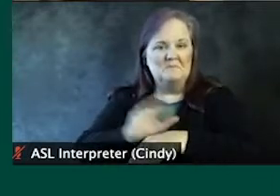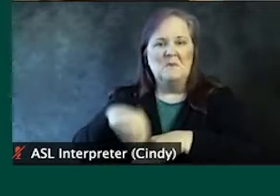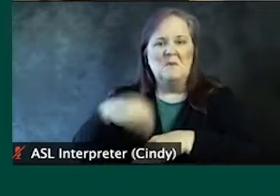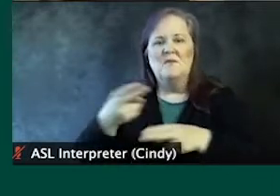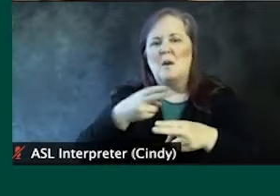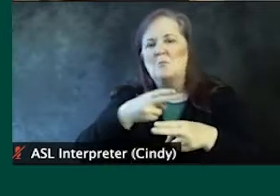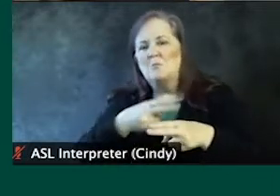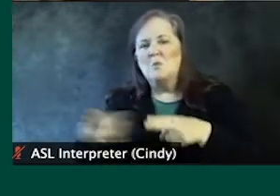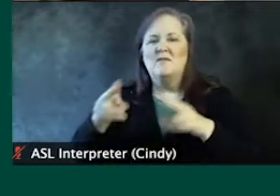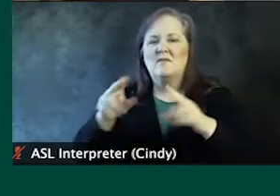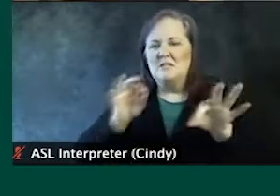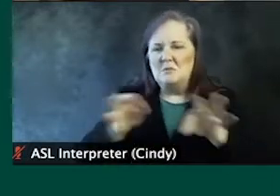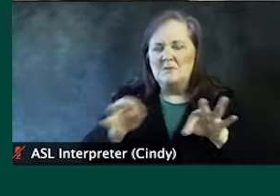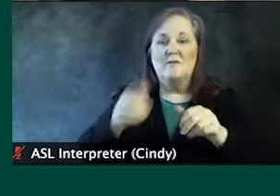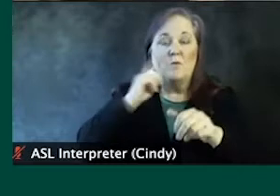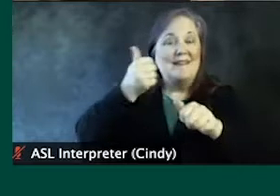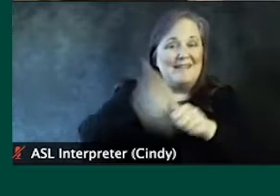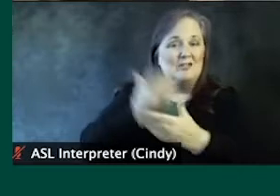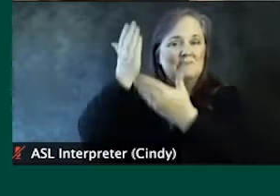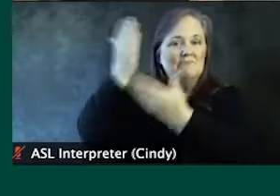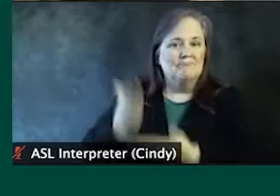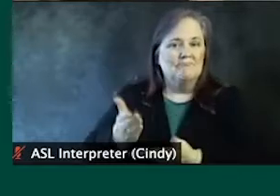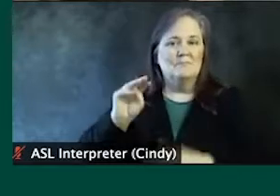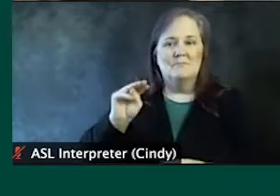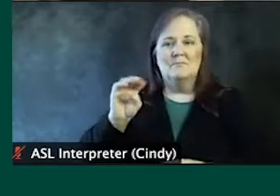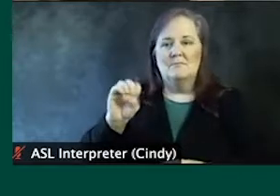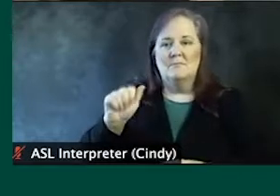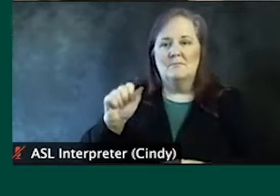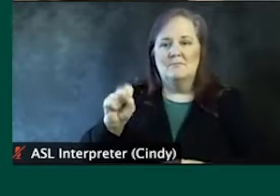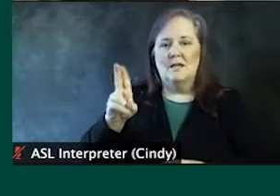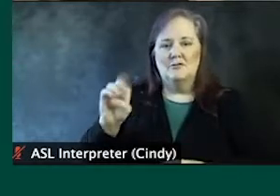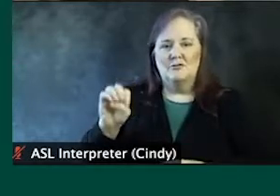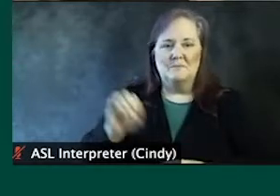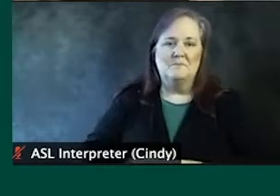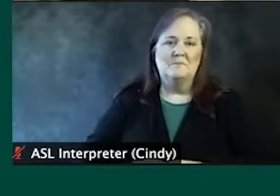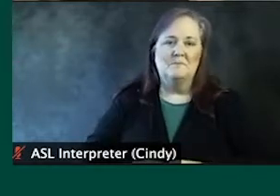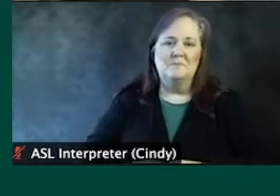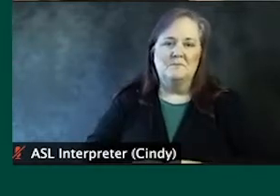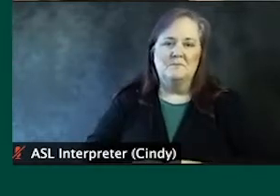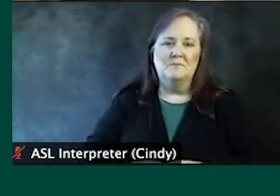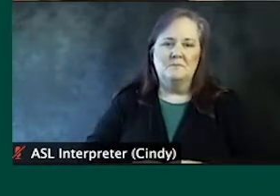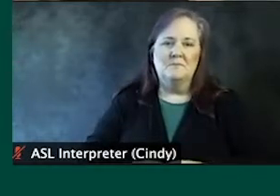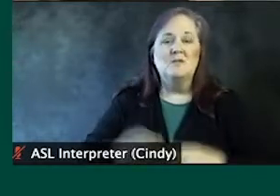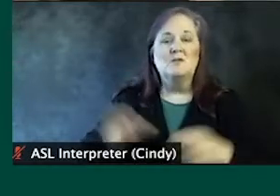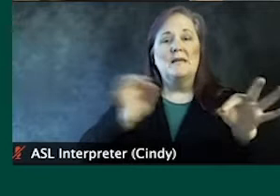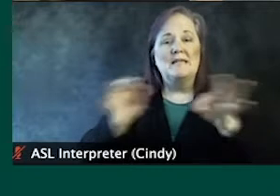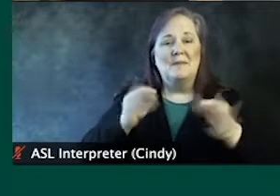These issues range from things like tax revenues in the economy to education and criminal justice, Health and Human Services and the environment.